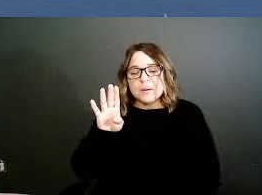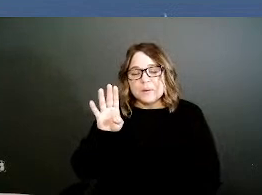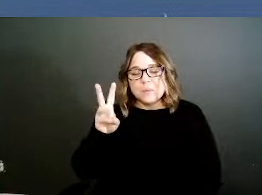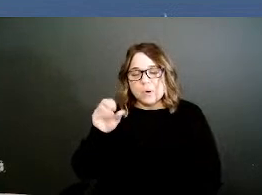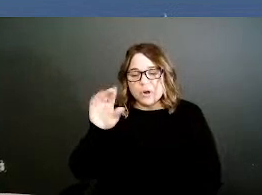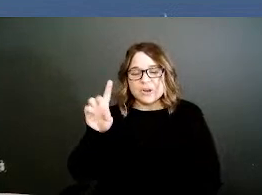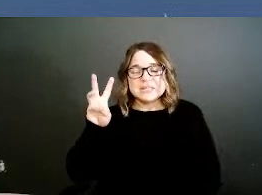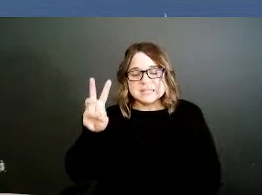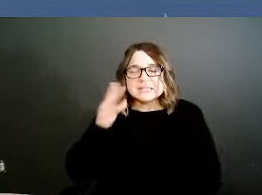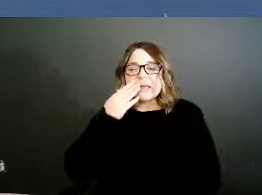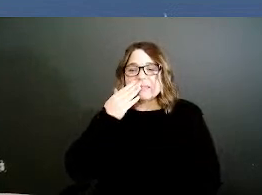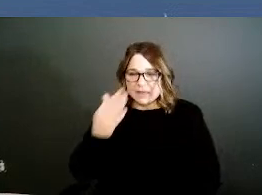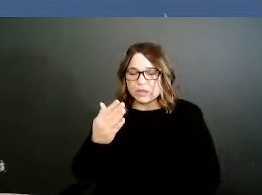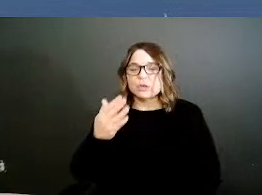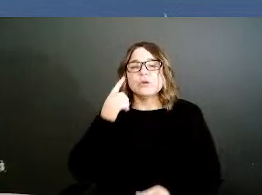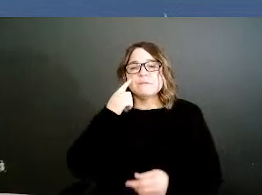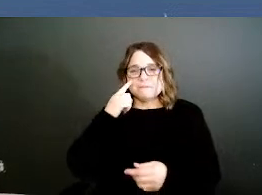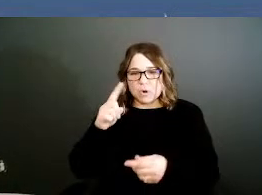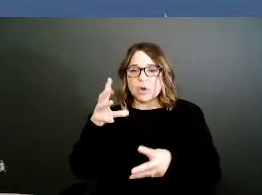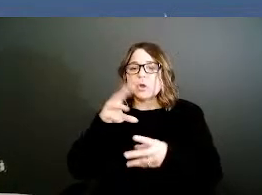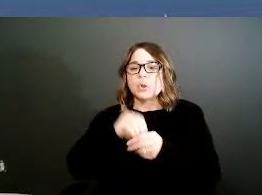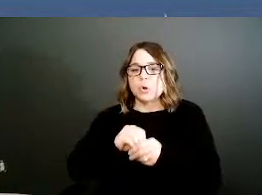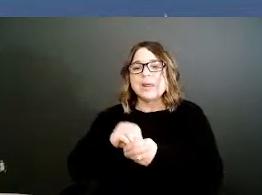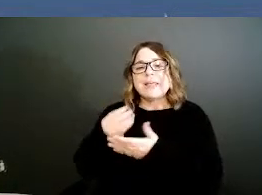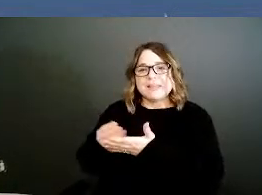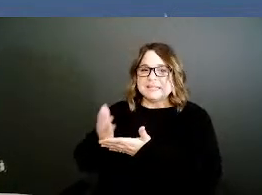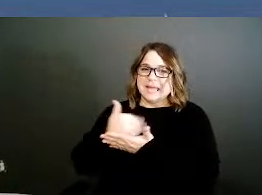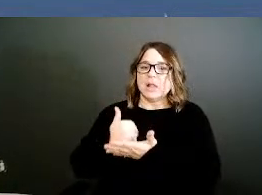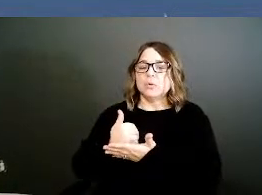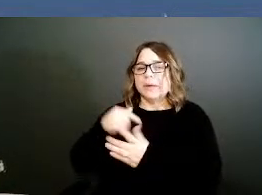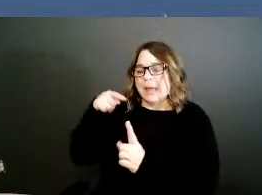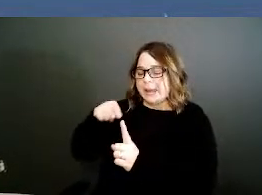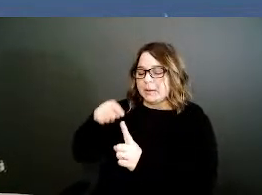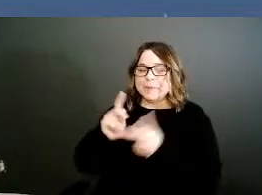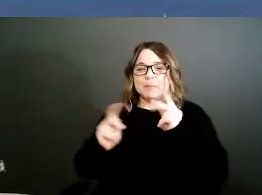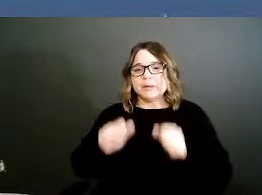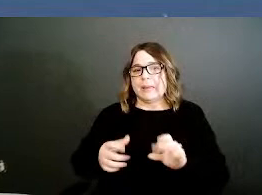PEOPLE CAN COMMENT ON IT. THAT DIDN'T HAPPEN FOUR YEARS ITEM EARLY ENOUGH IN THE BUDGETING PROCESS SO THAT THE AGO.